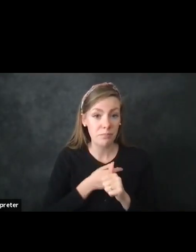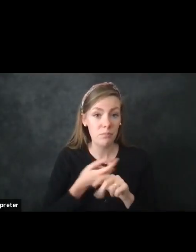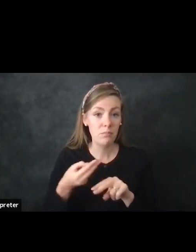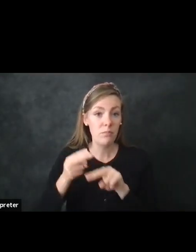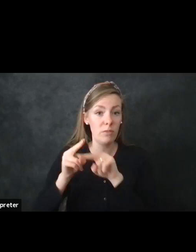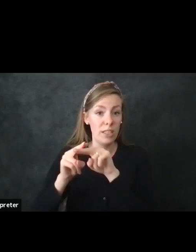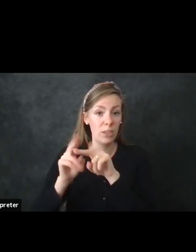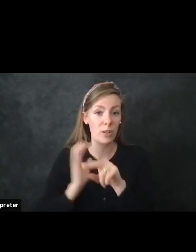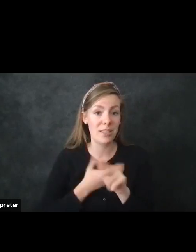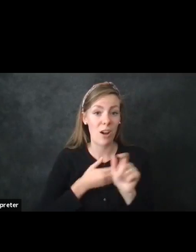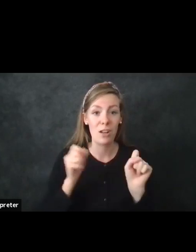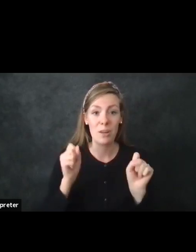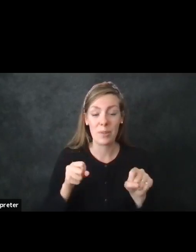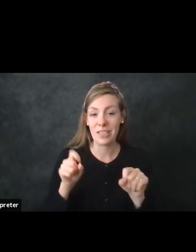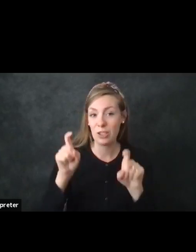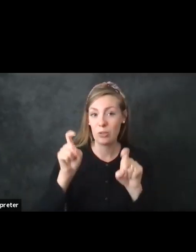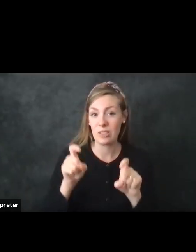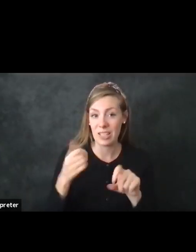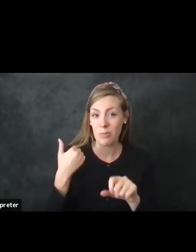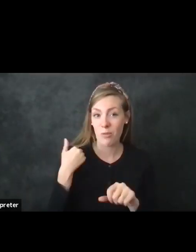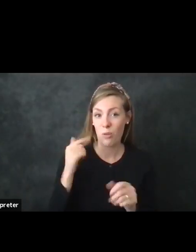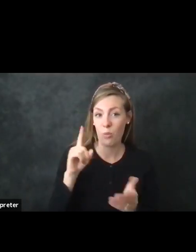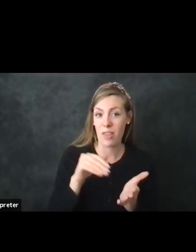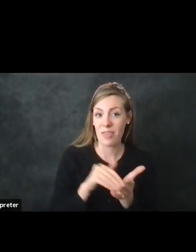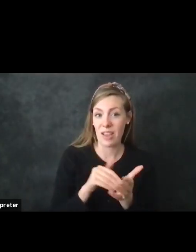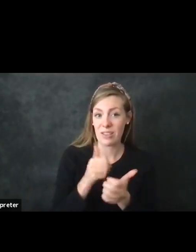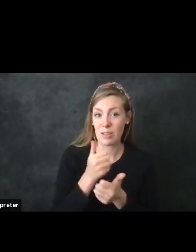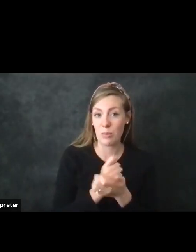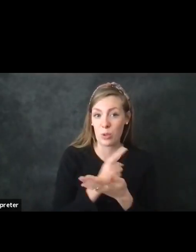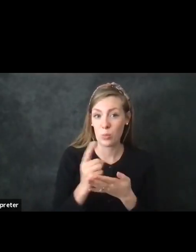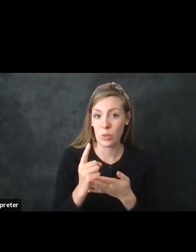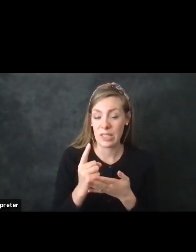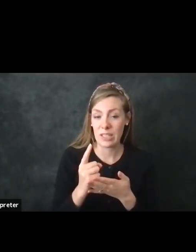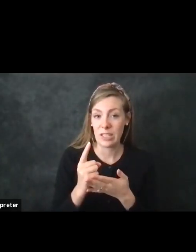capacity from 1000 tests per week to 17,000 tests per week.